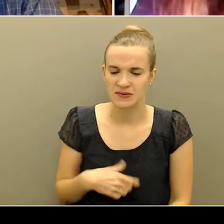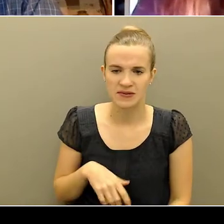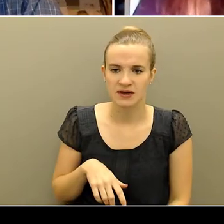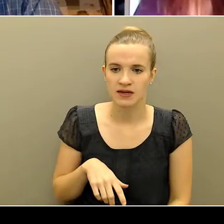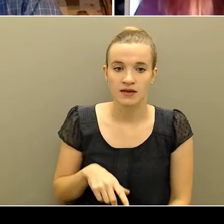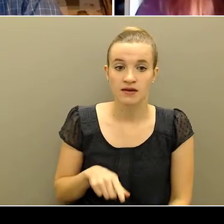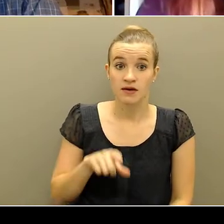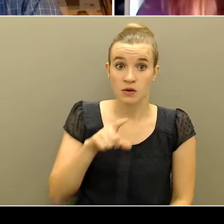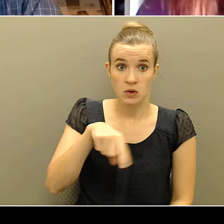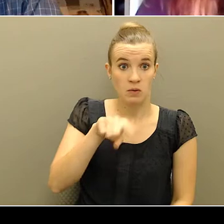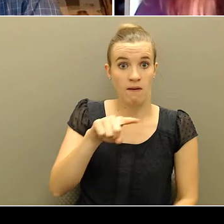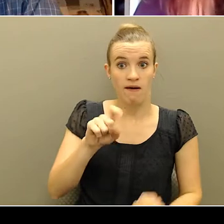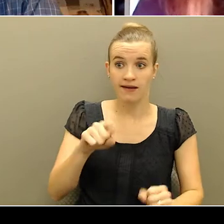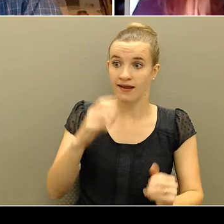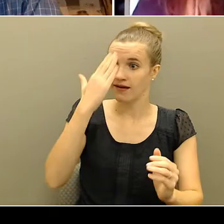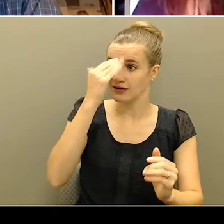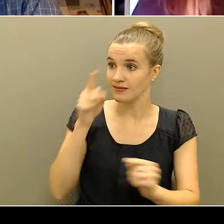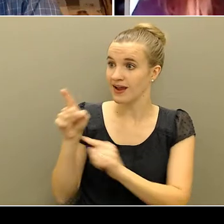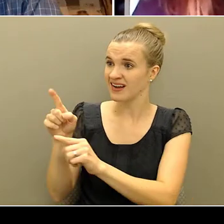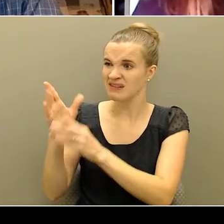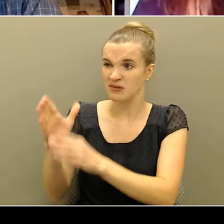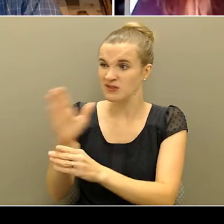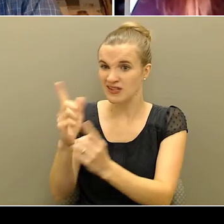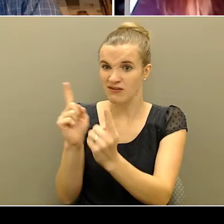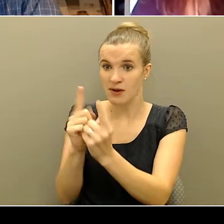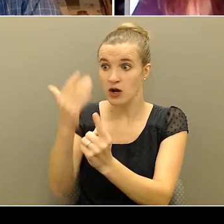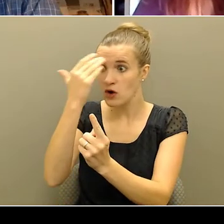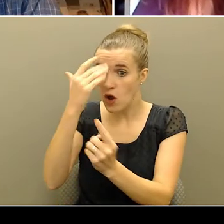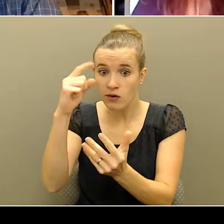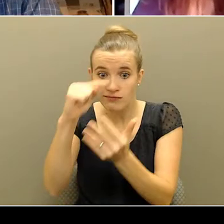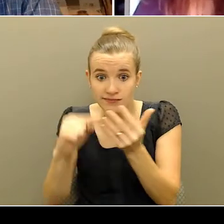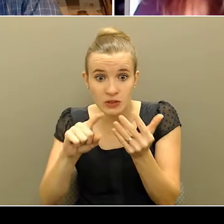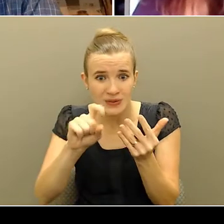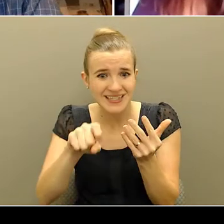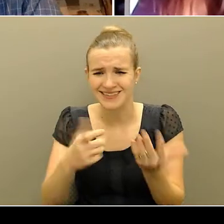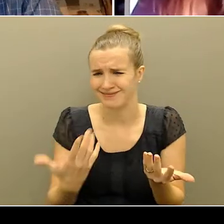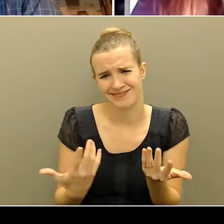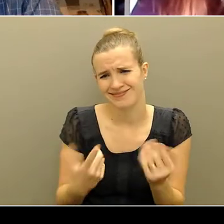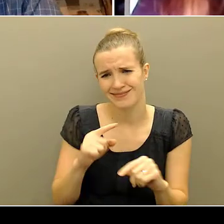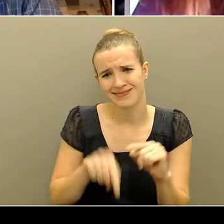anybody else. So, you know, I'm all for overcoming fear, you know, like, not